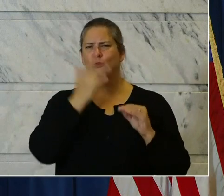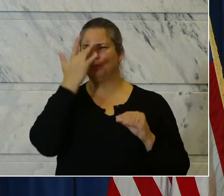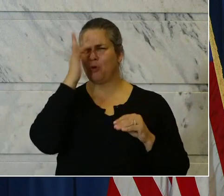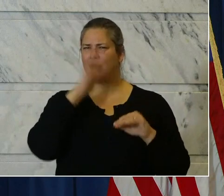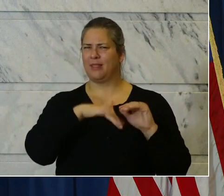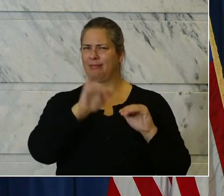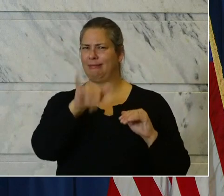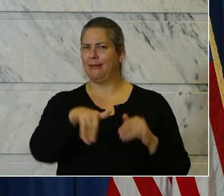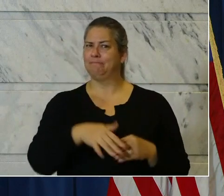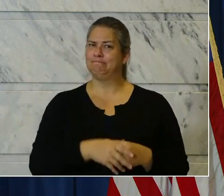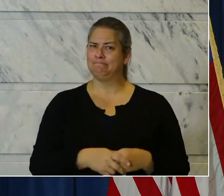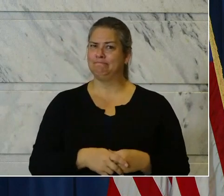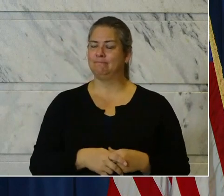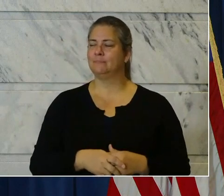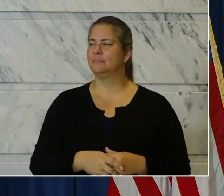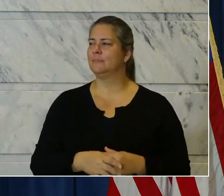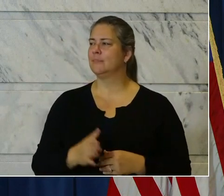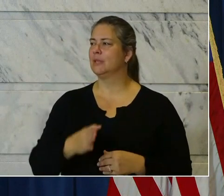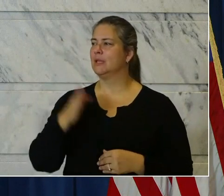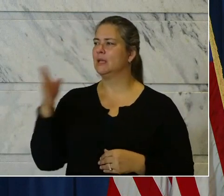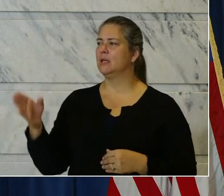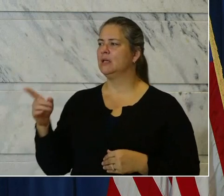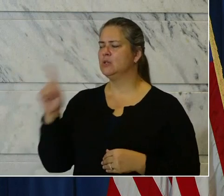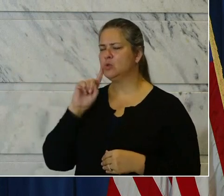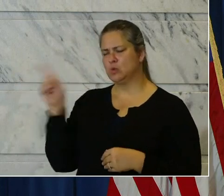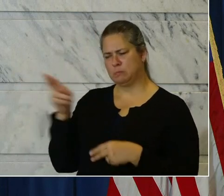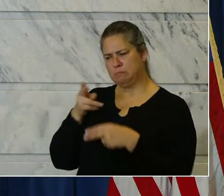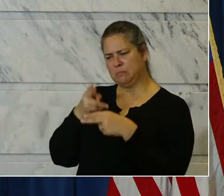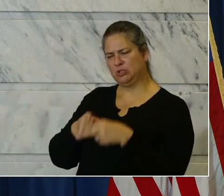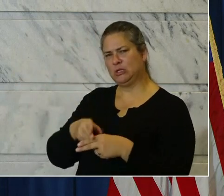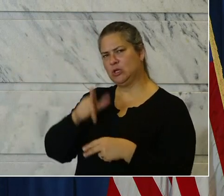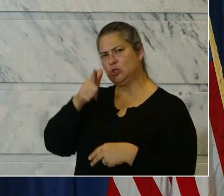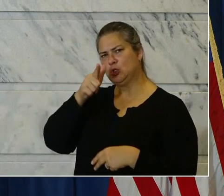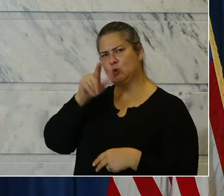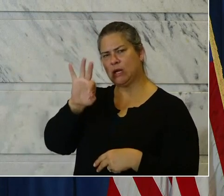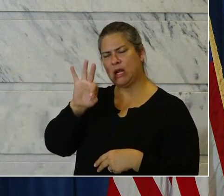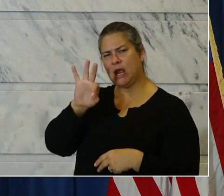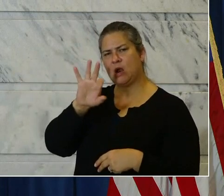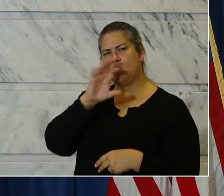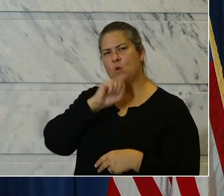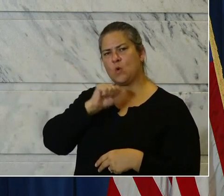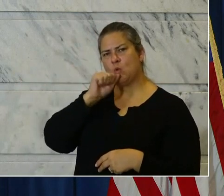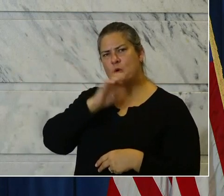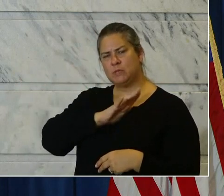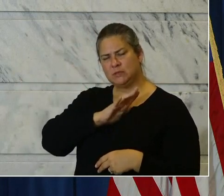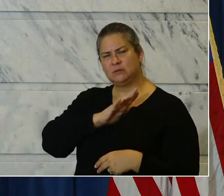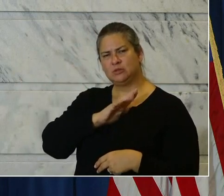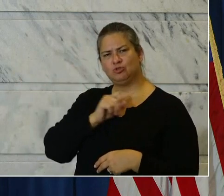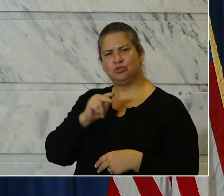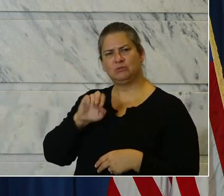WE'VE AT LEAST GOT TO BE SMART ABOUT IT. JOE AT EIGHT TWENTY